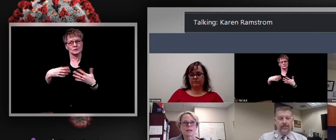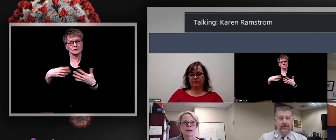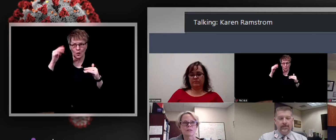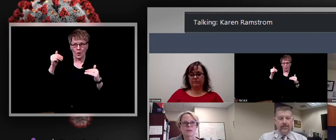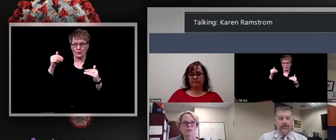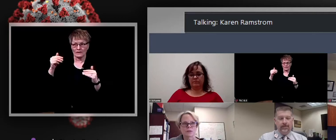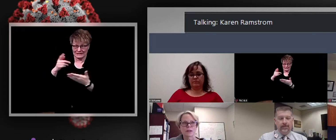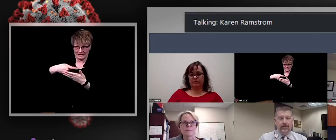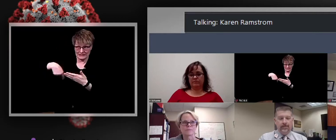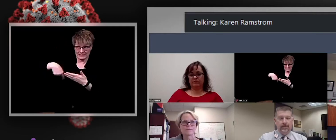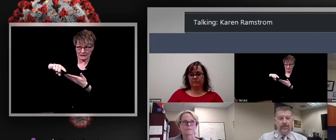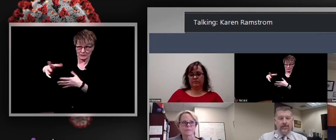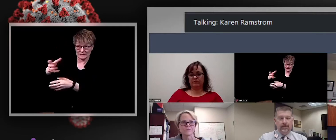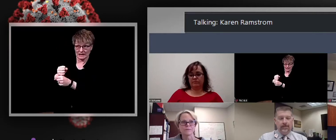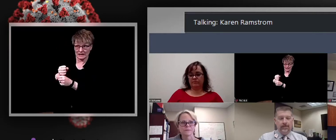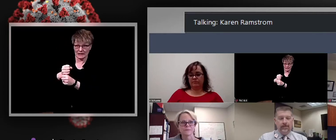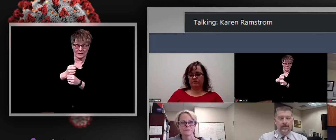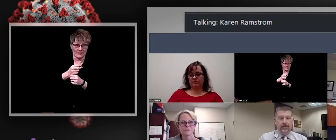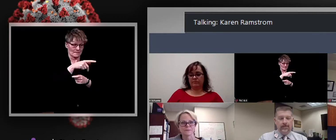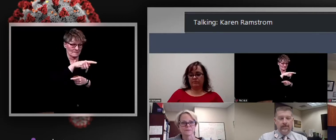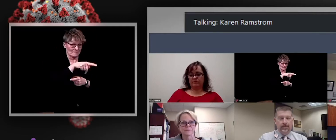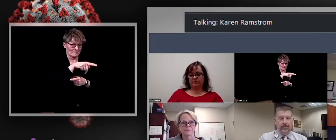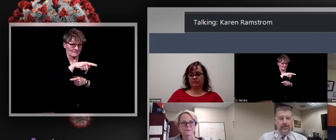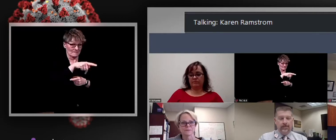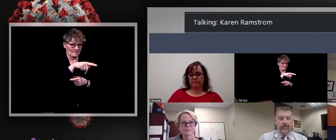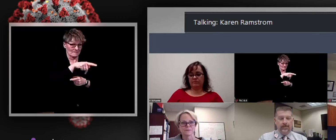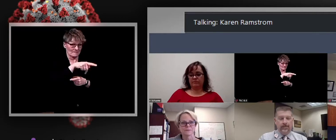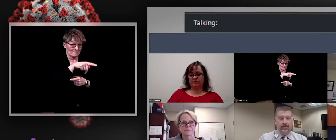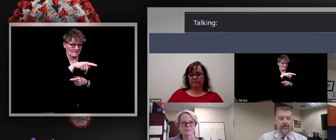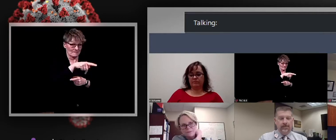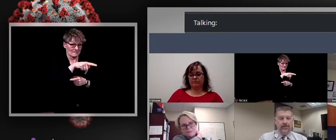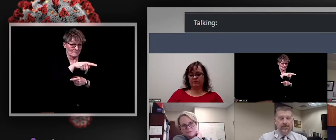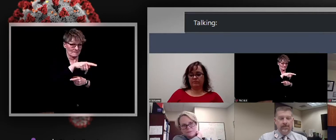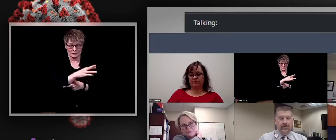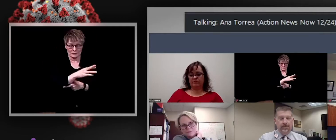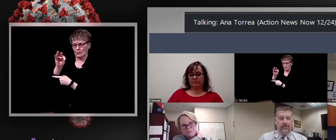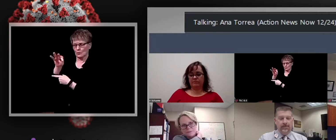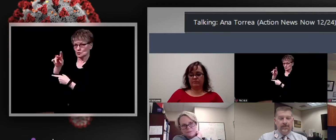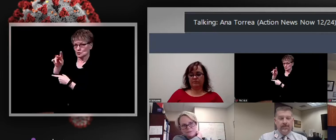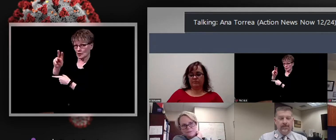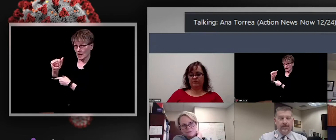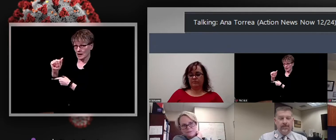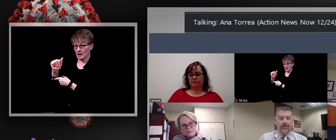week. We just learned yesterday. Thank you. And then to follow up on that,